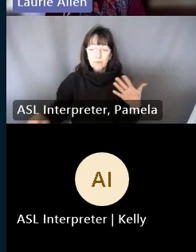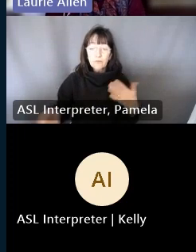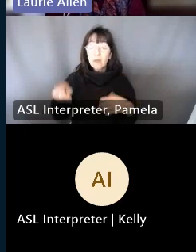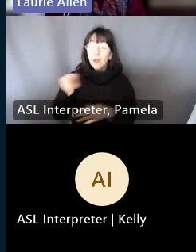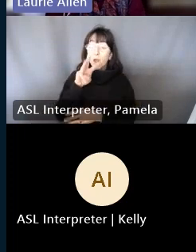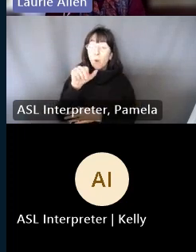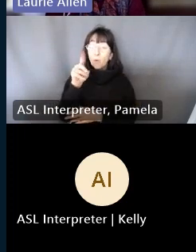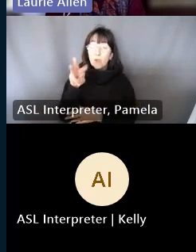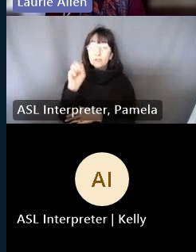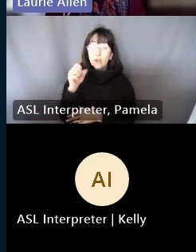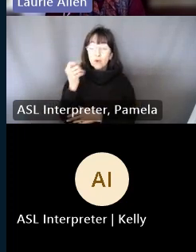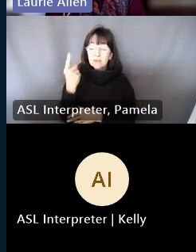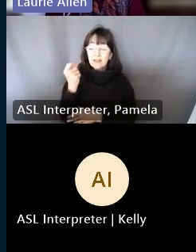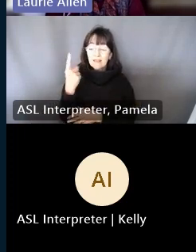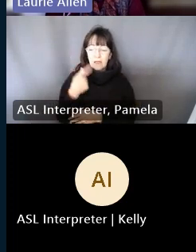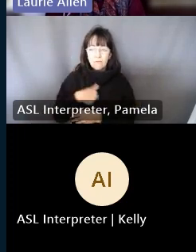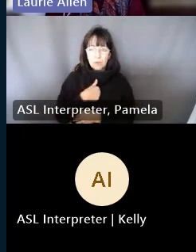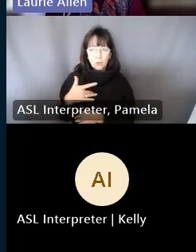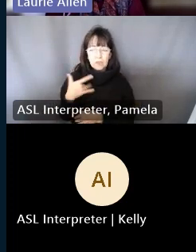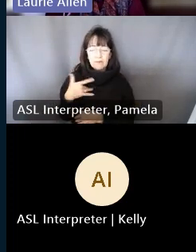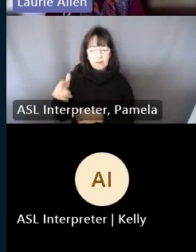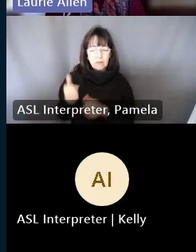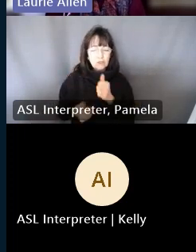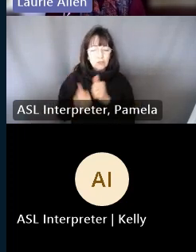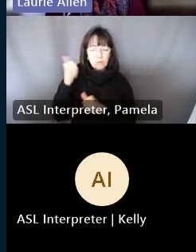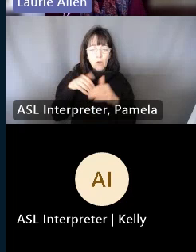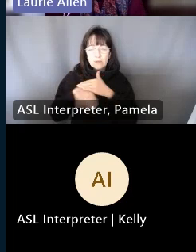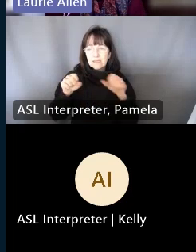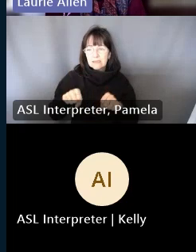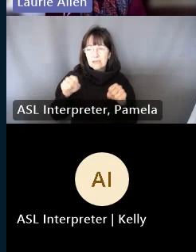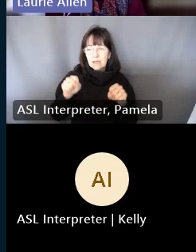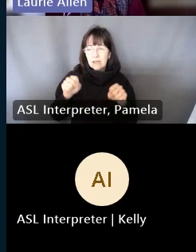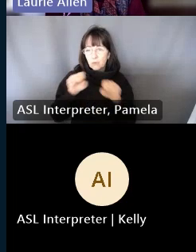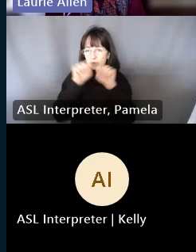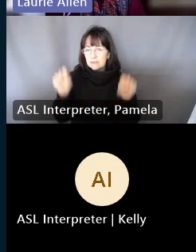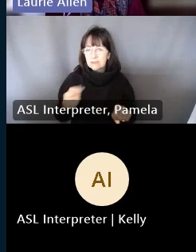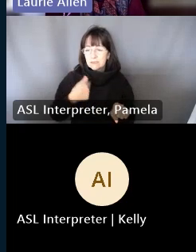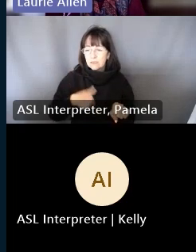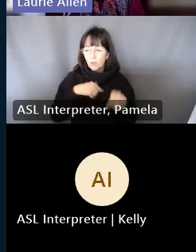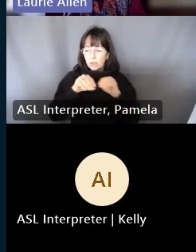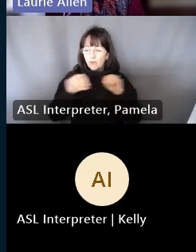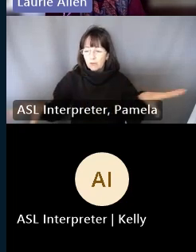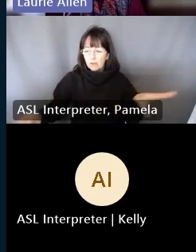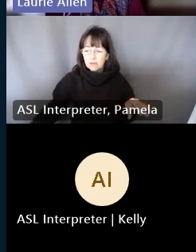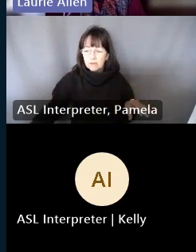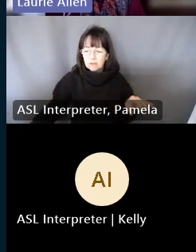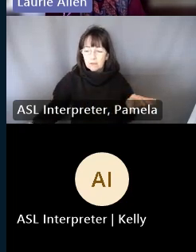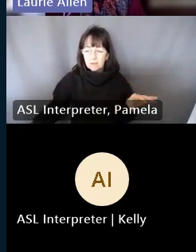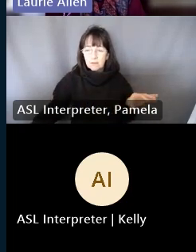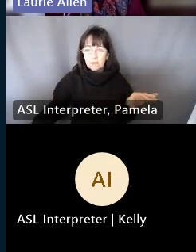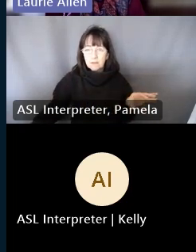accessible operating system we've ever released. And we've added a few things in Windows 11 that I'd love to highlight.